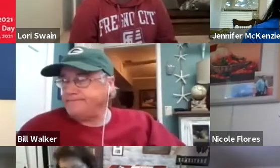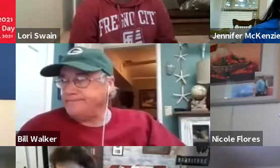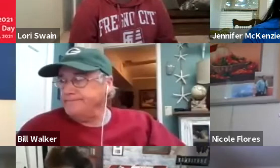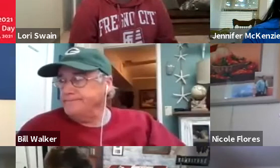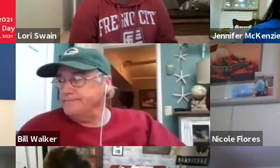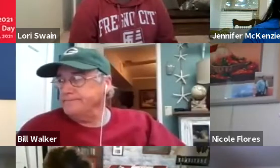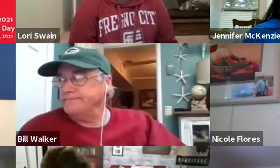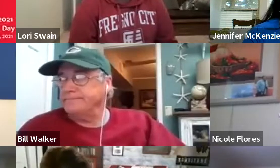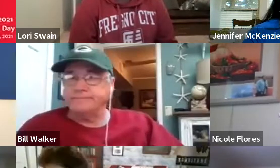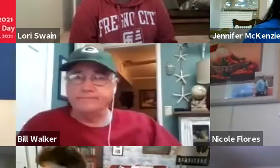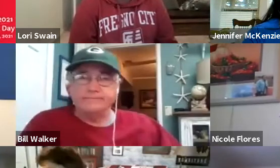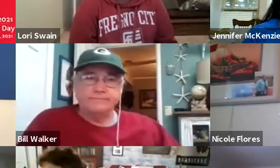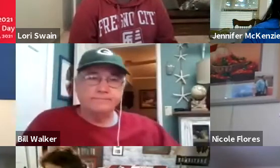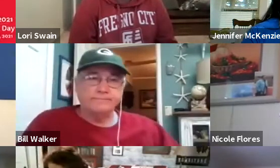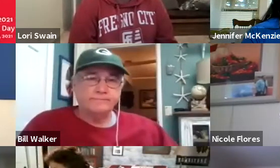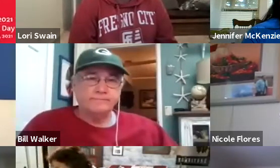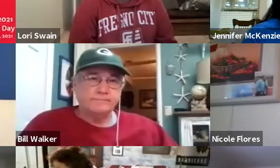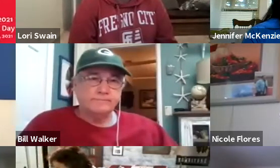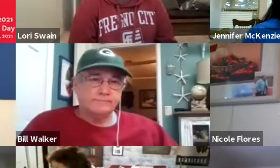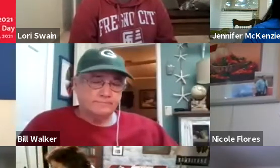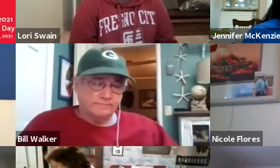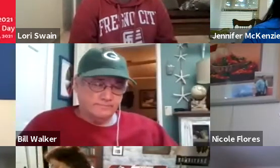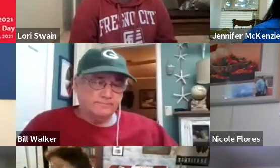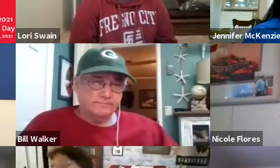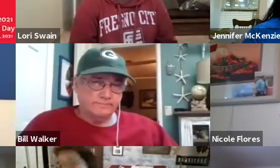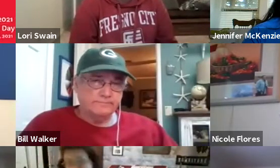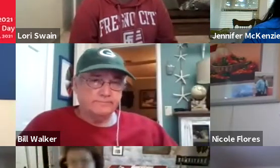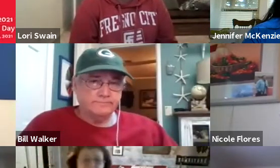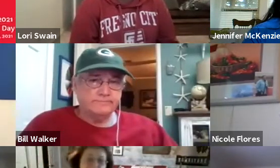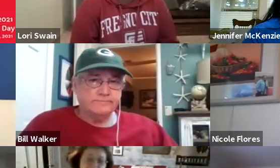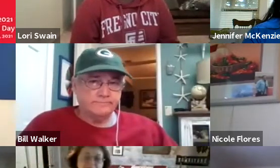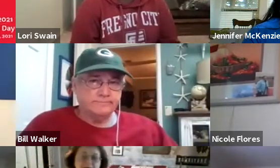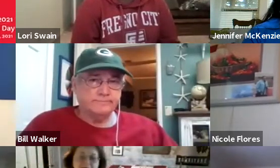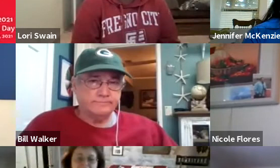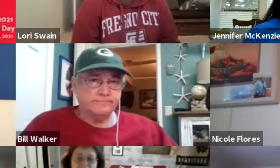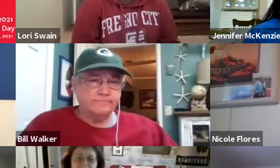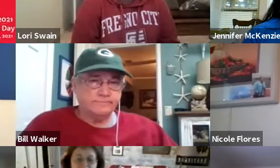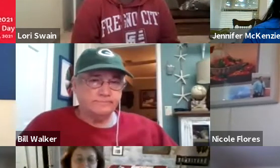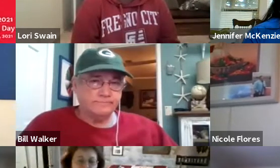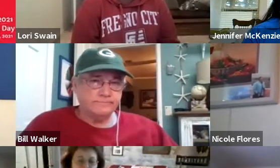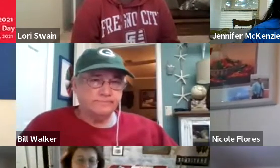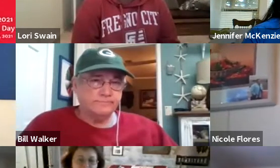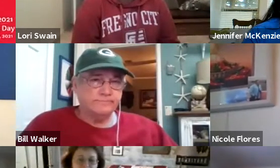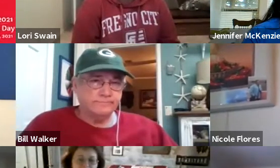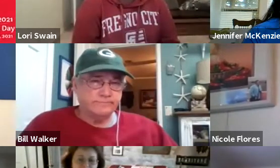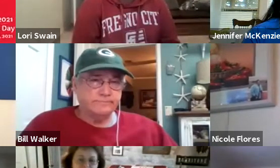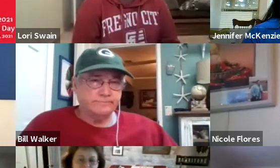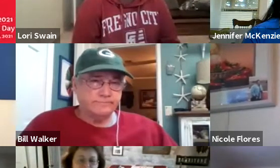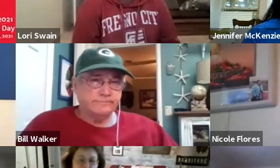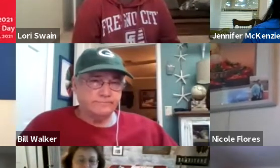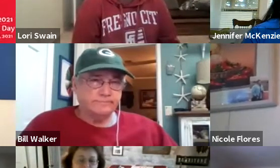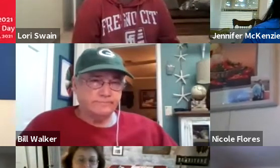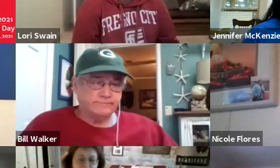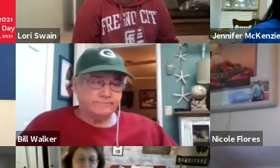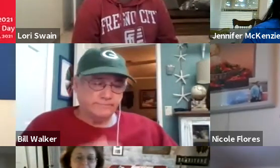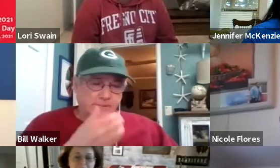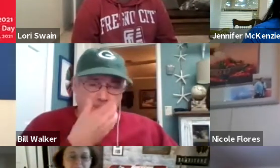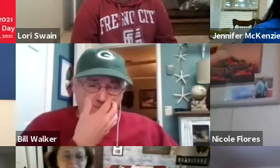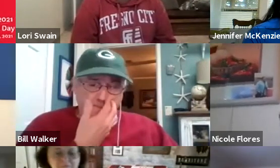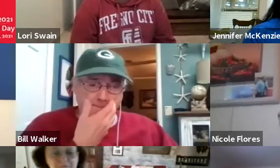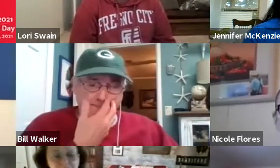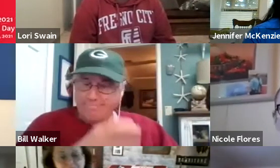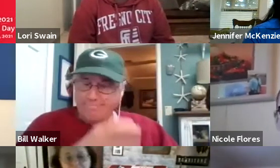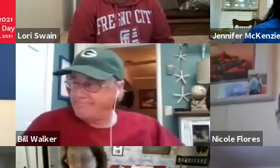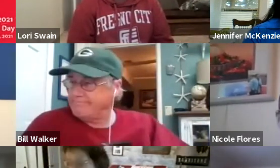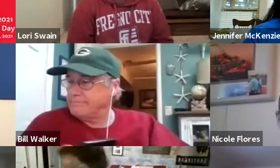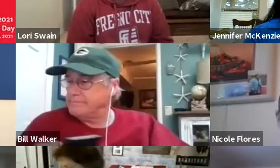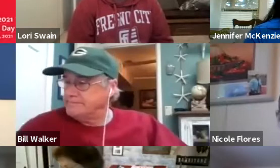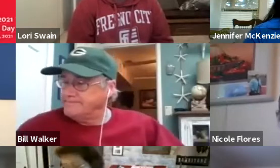it done. We send them to Laurie Laurie is the one that introduced me to Guided Pathways by having me asking of me to take notes for the